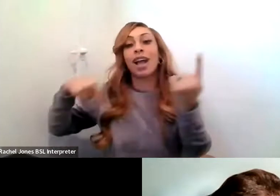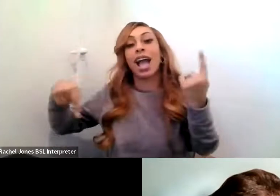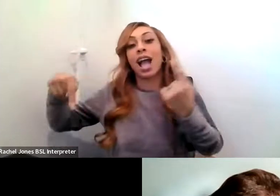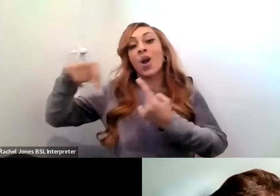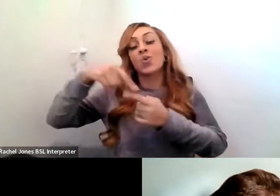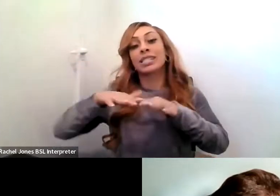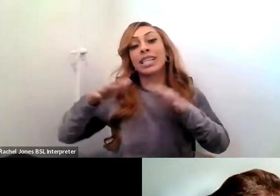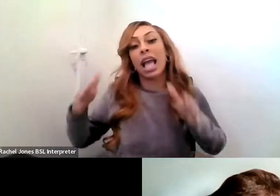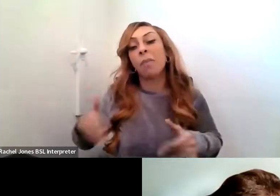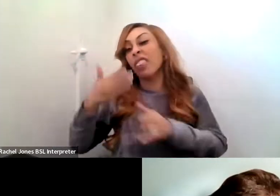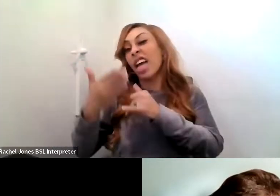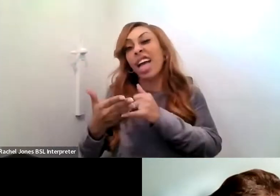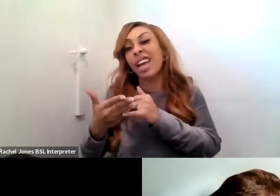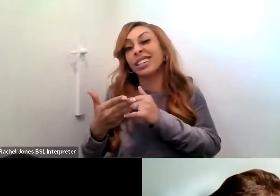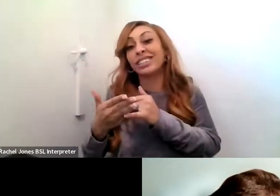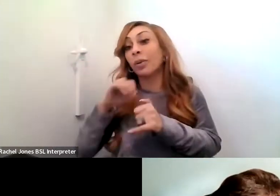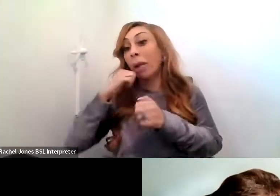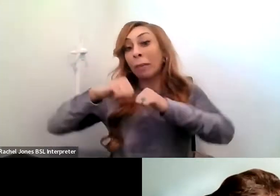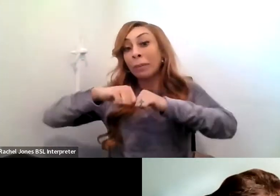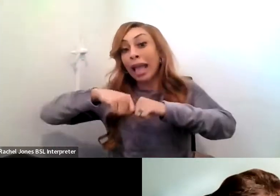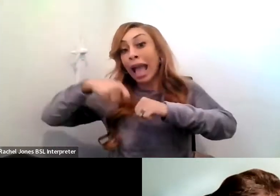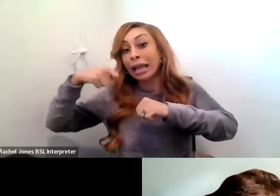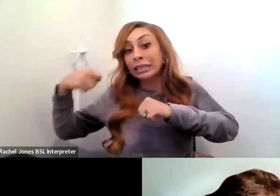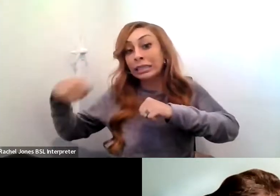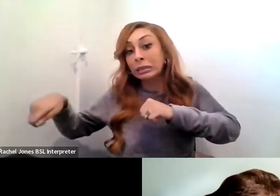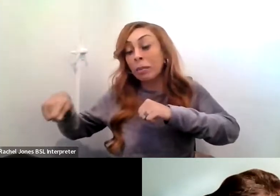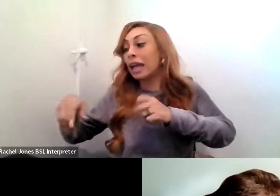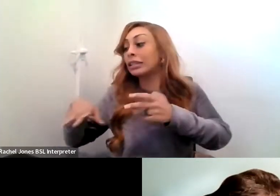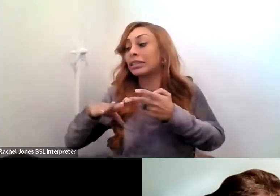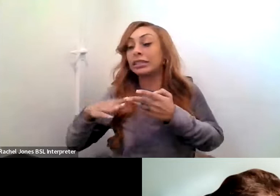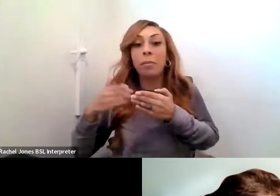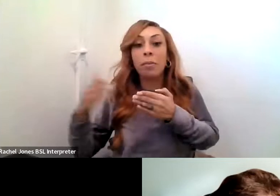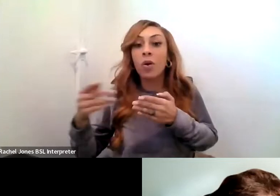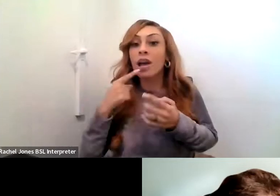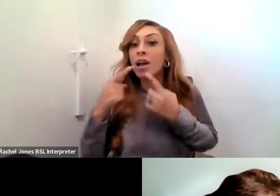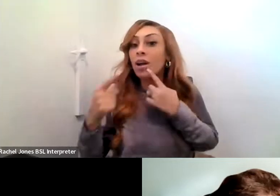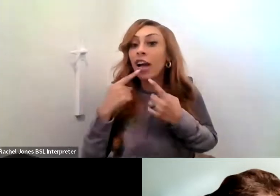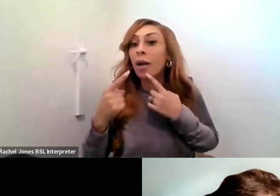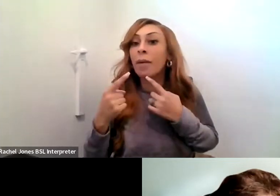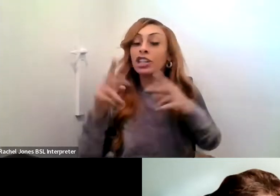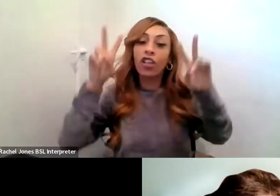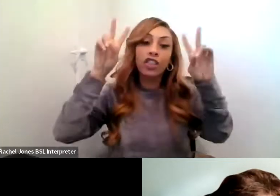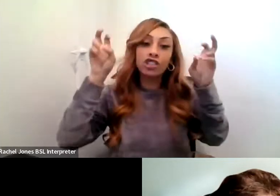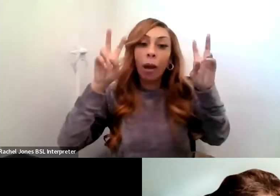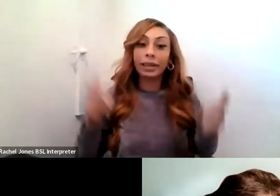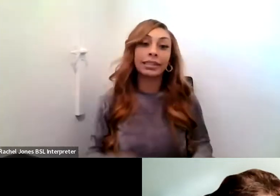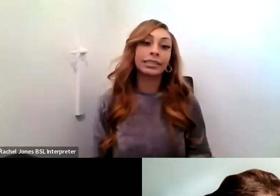and that might be simply to expand on a particular point or hear more about a particular topic that does get discussed earlier on.